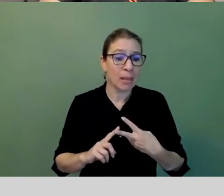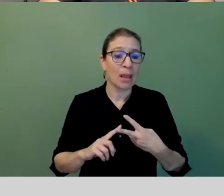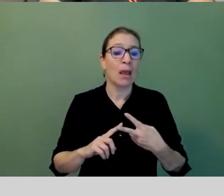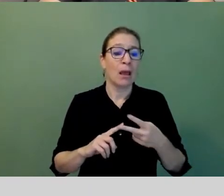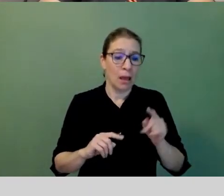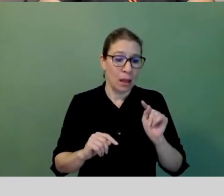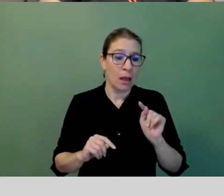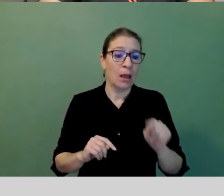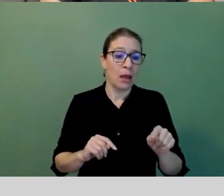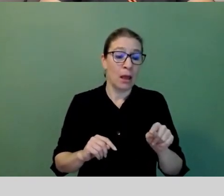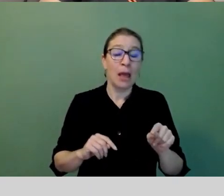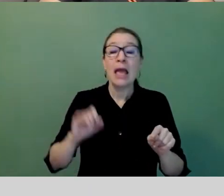Name is string, email is string.